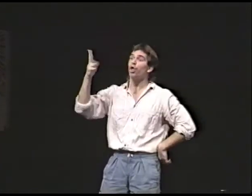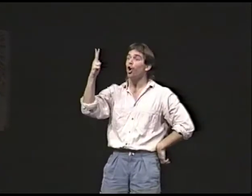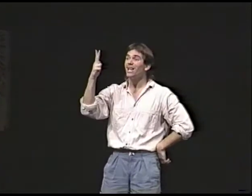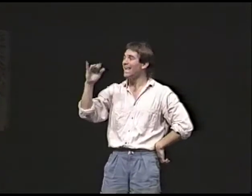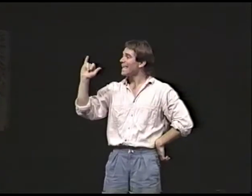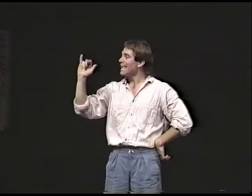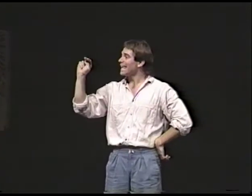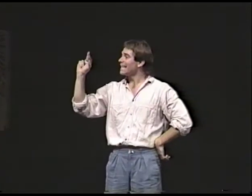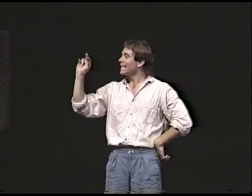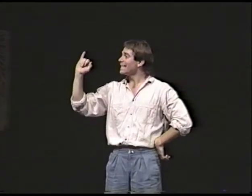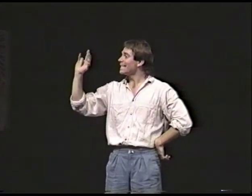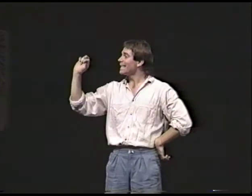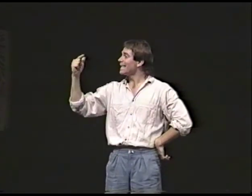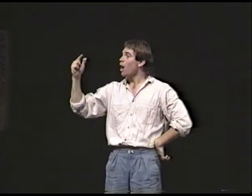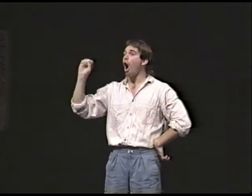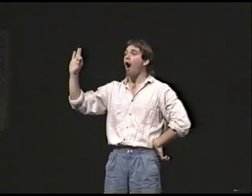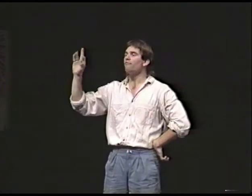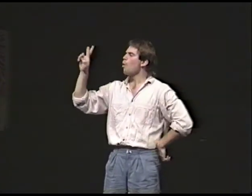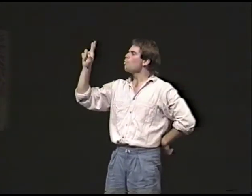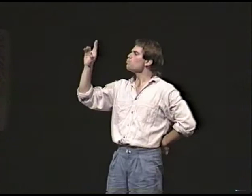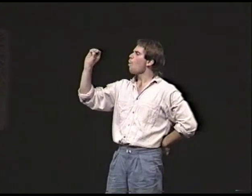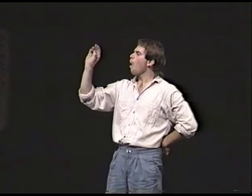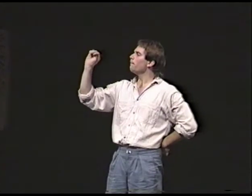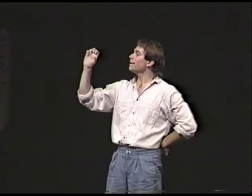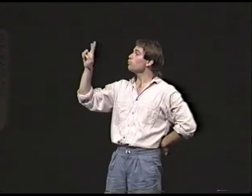Bottom of the third inning of Romero.